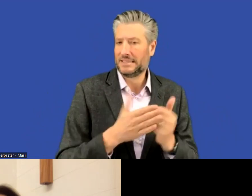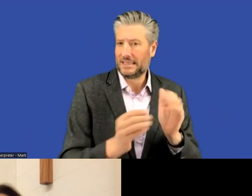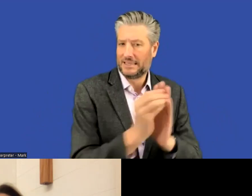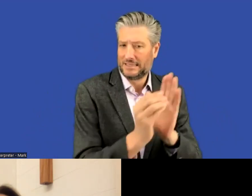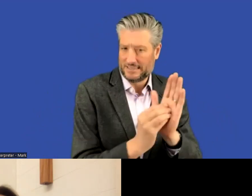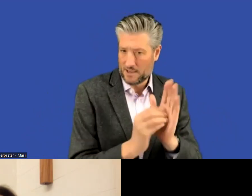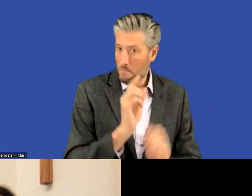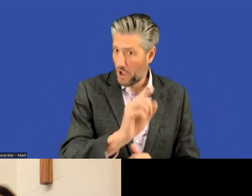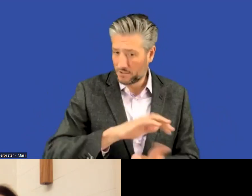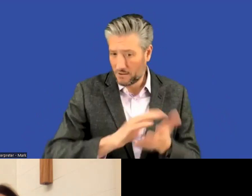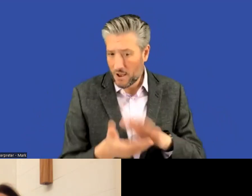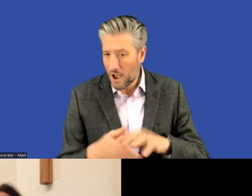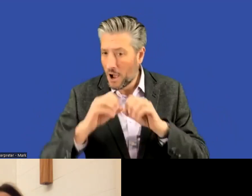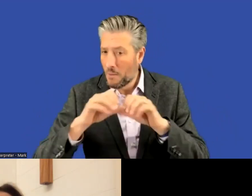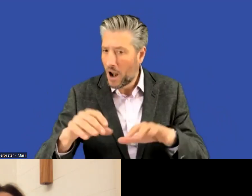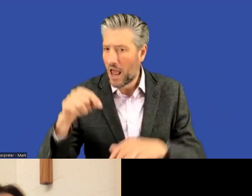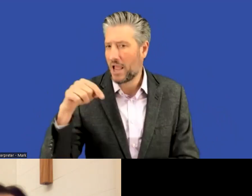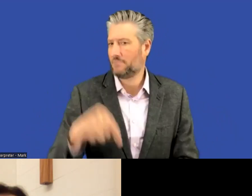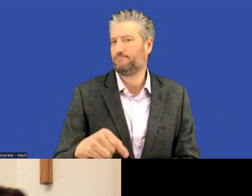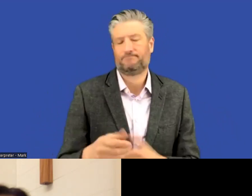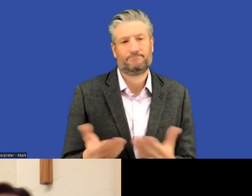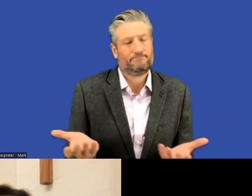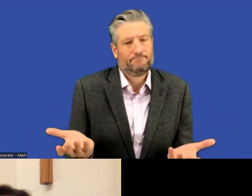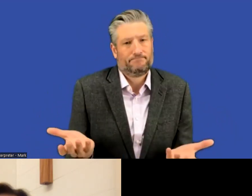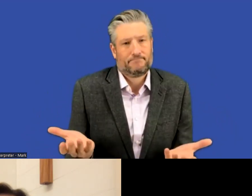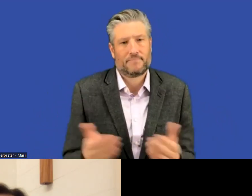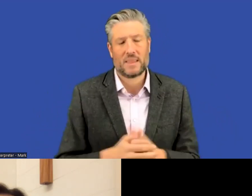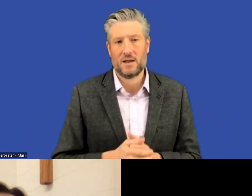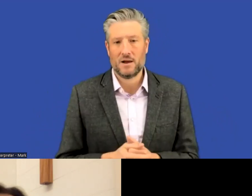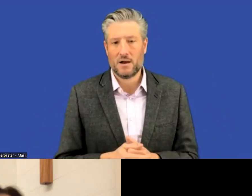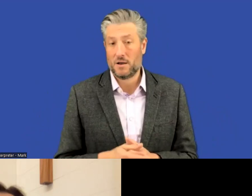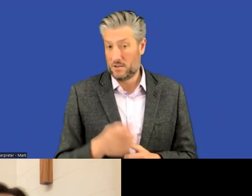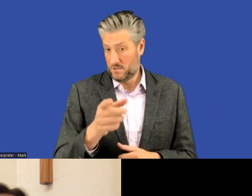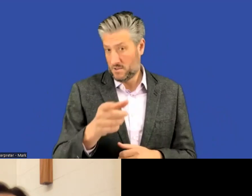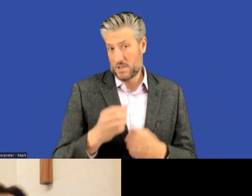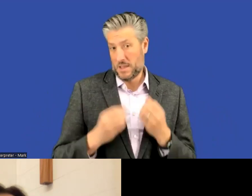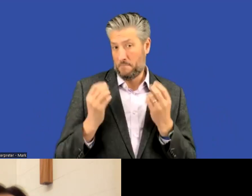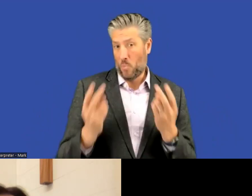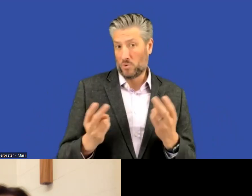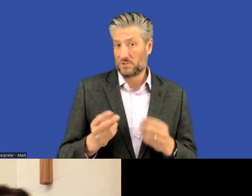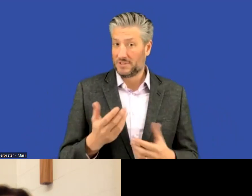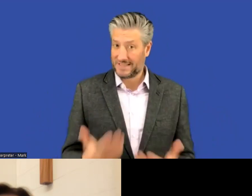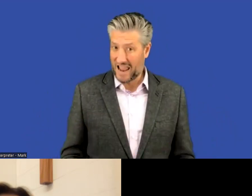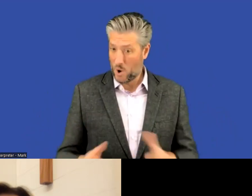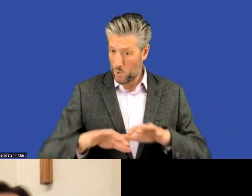And it's also important to remember that now people from across the globe are really looking at the EU because of the monitoring work we do.